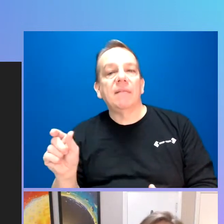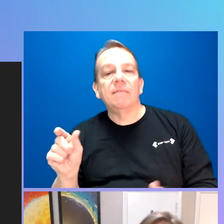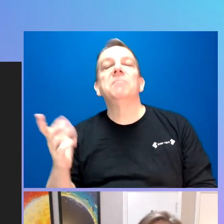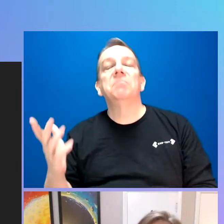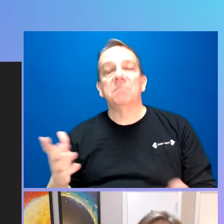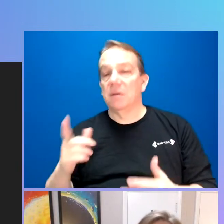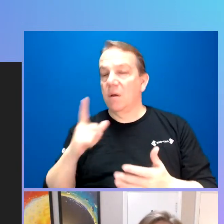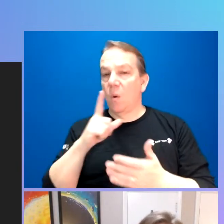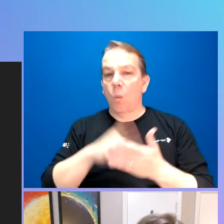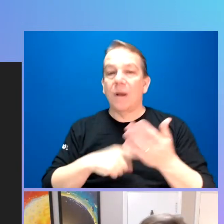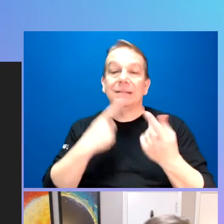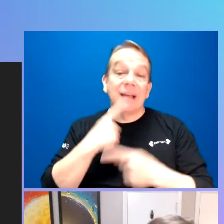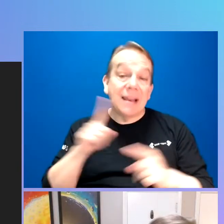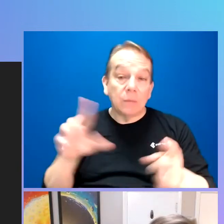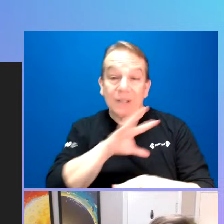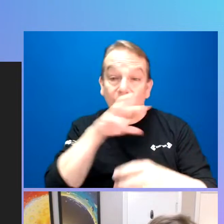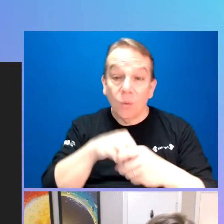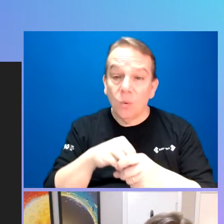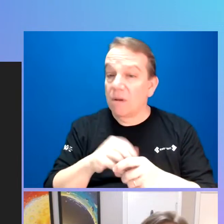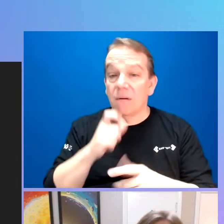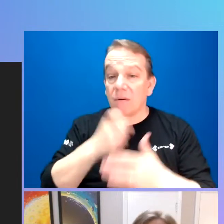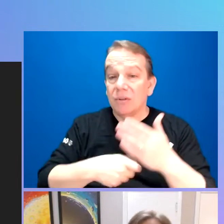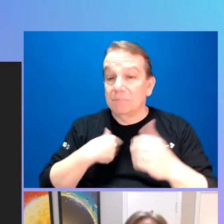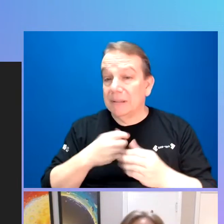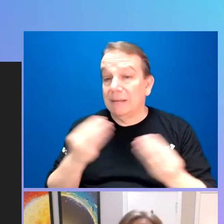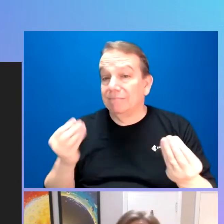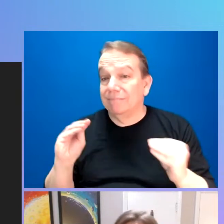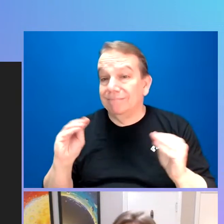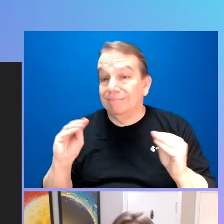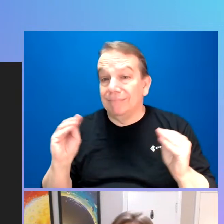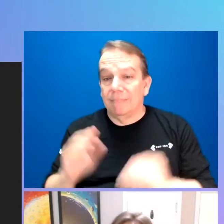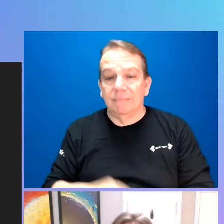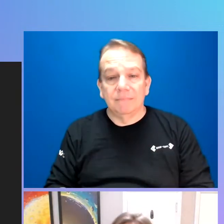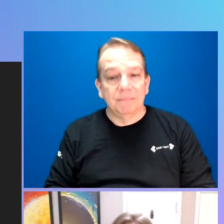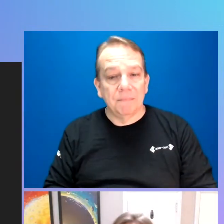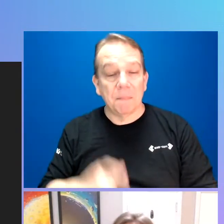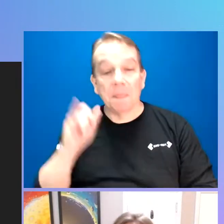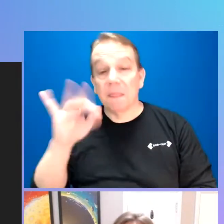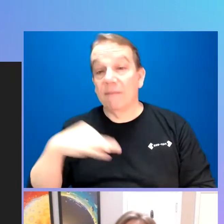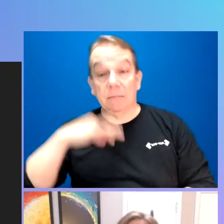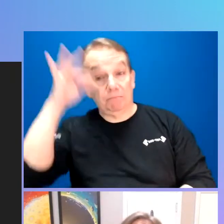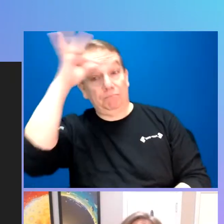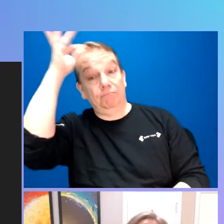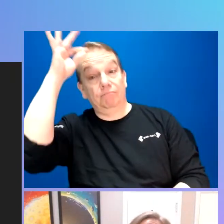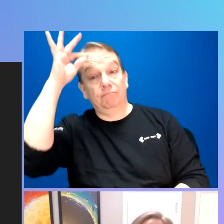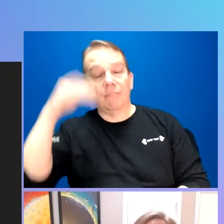free already. And again, if I don't know the answer, I can